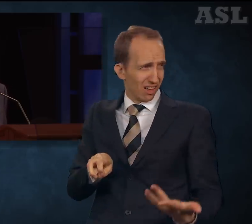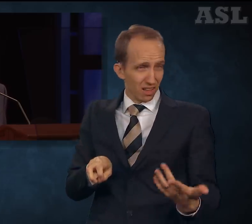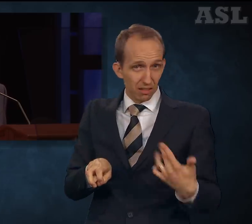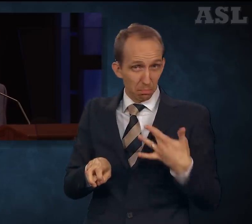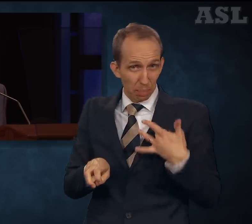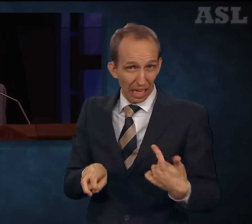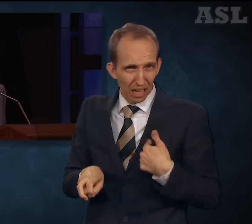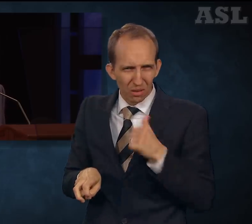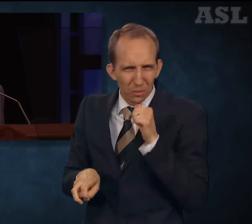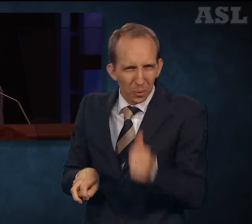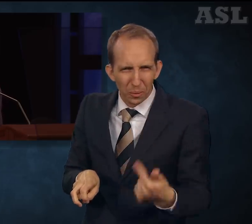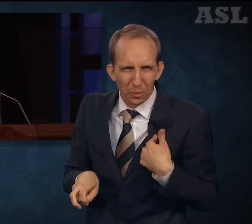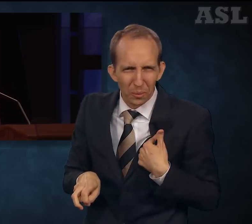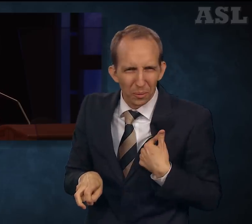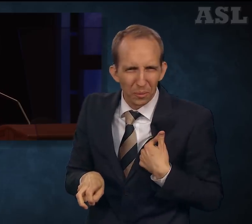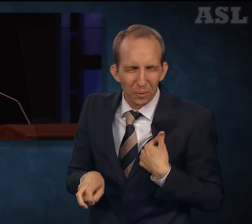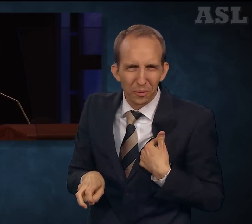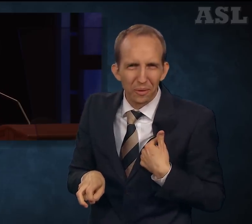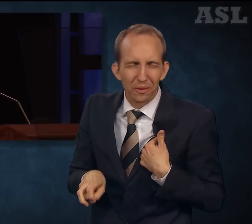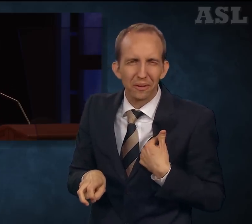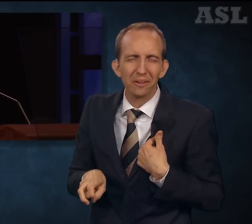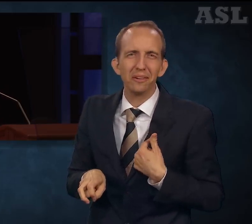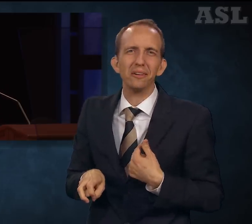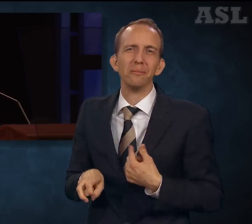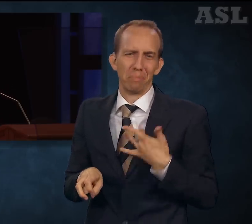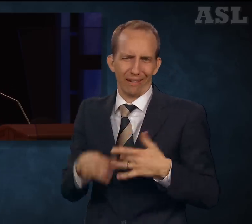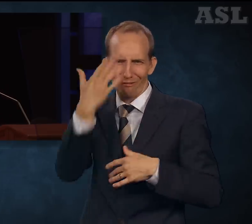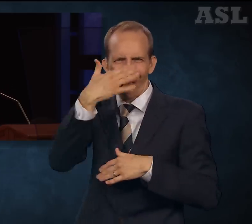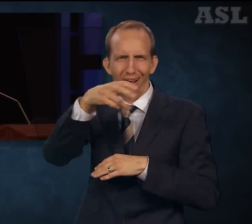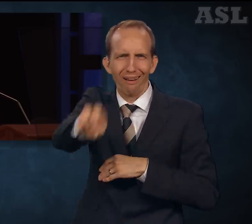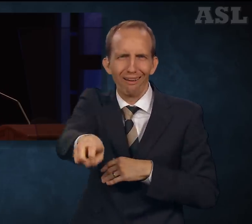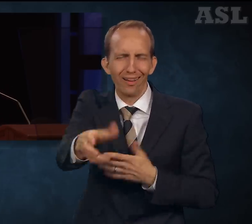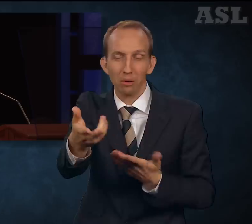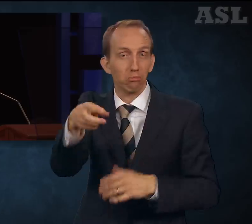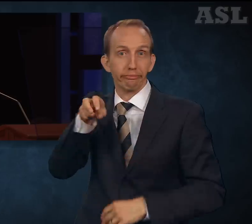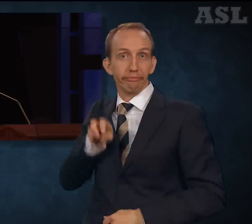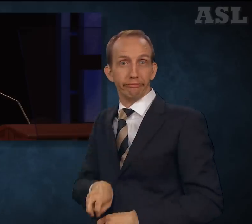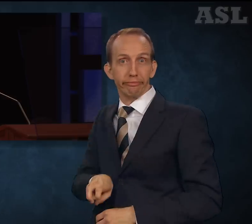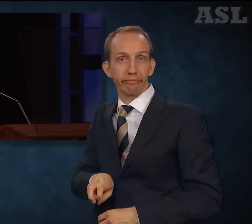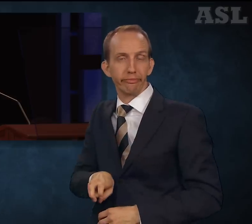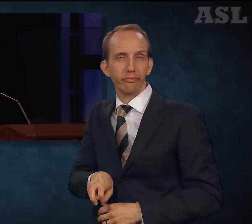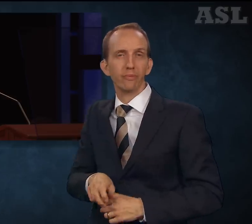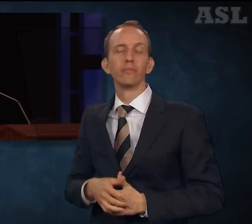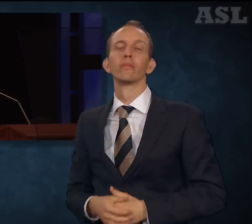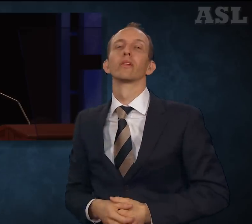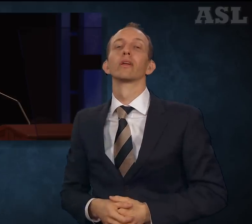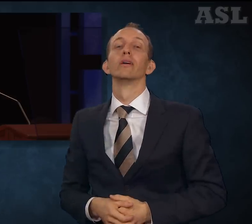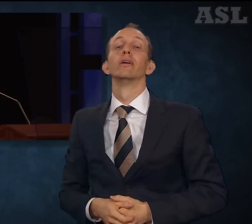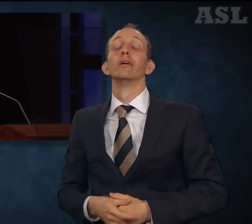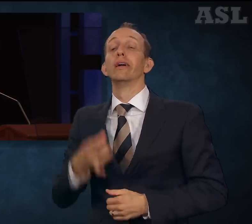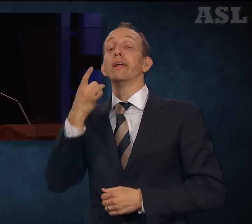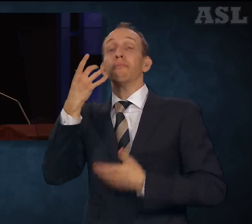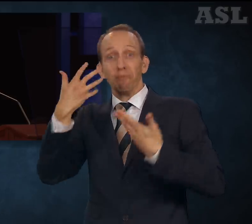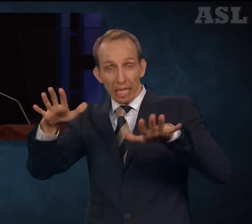QUIETLY TO THE BACK OF THE